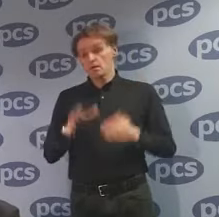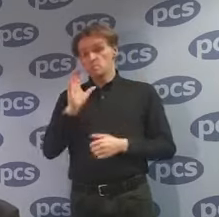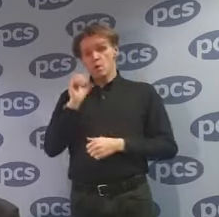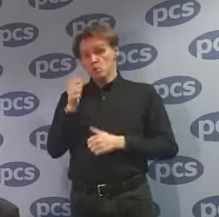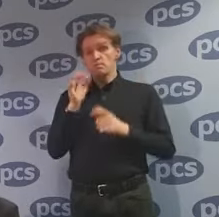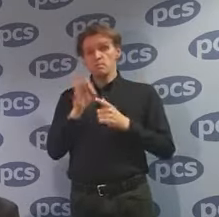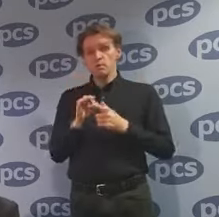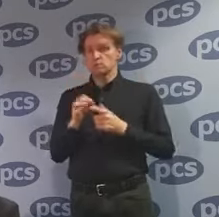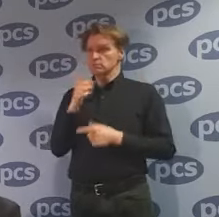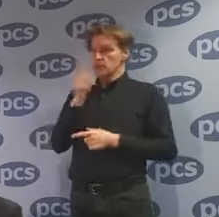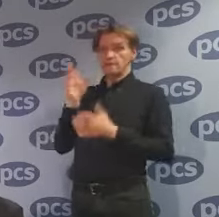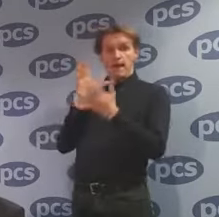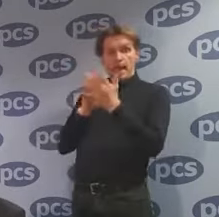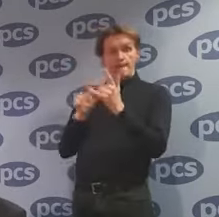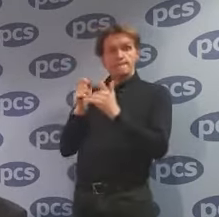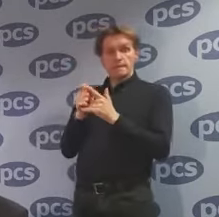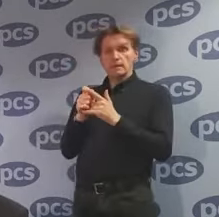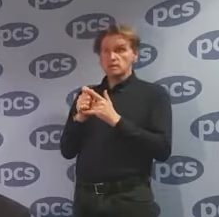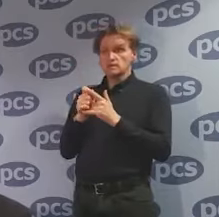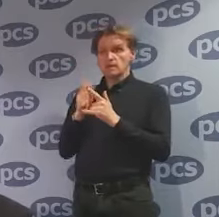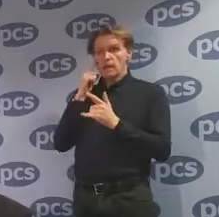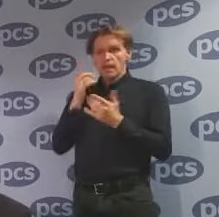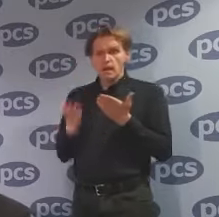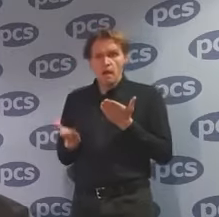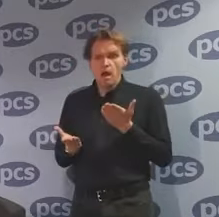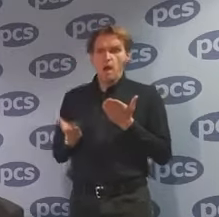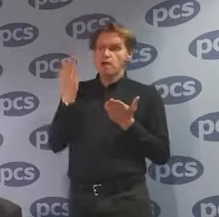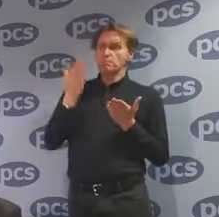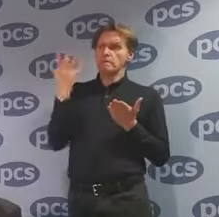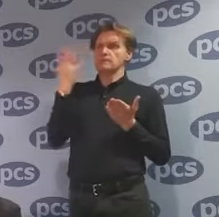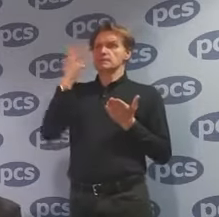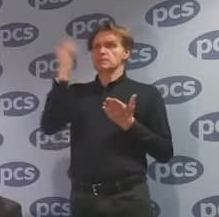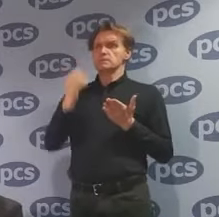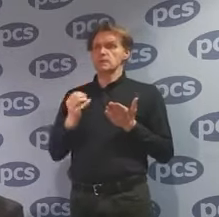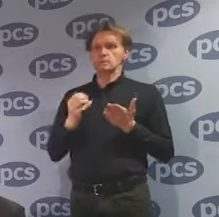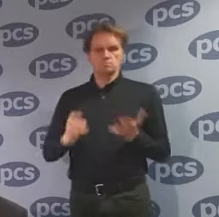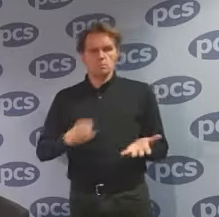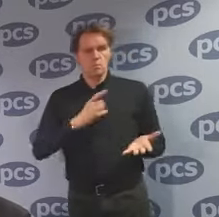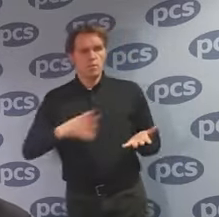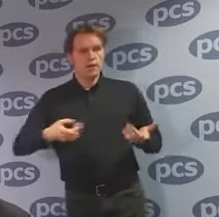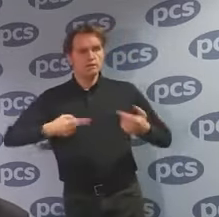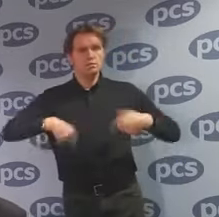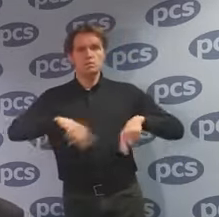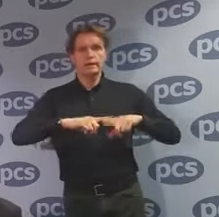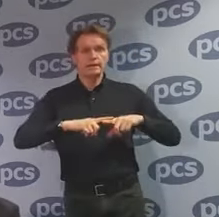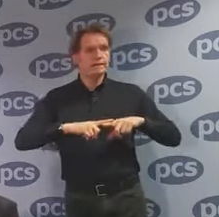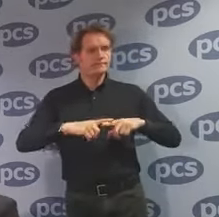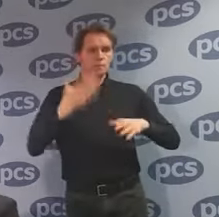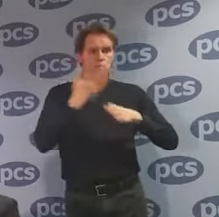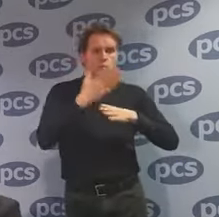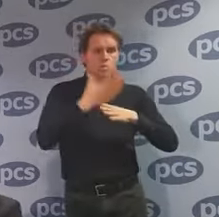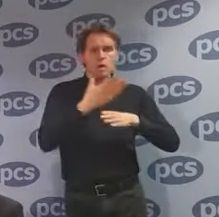enough for elected representatives in Parliament it should be good enough for people who pay the benefits, collect the tax, do the driving tests and keep this